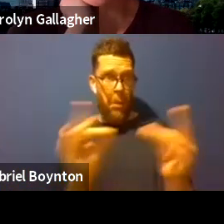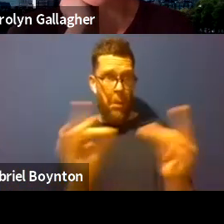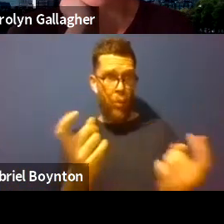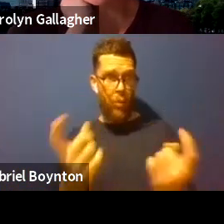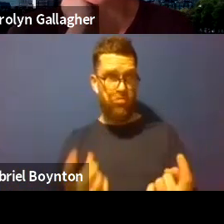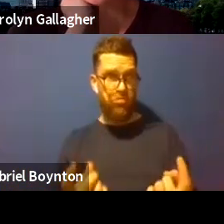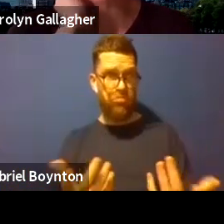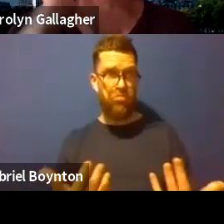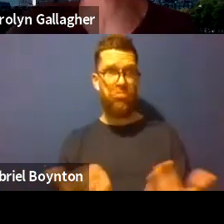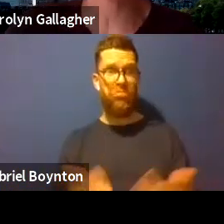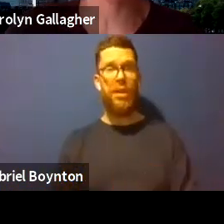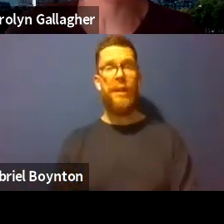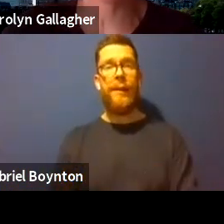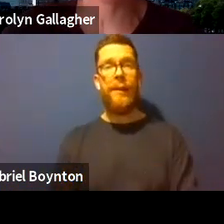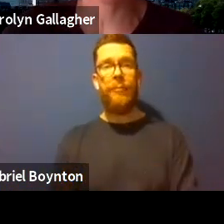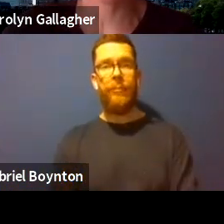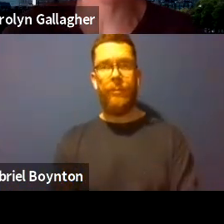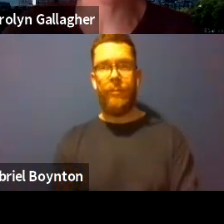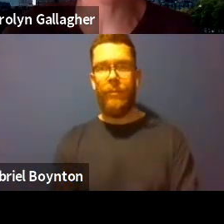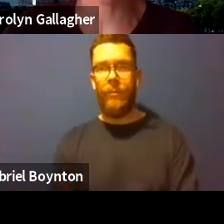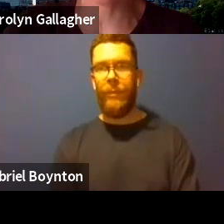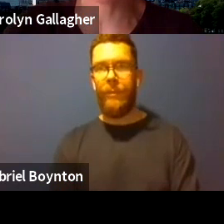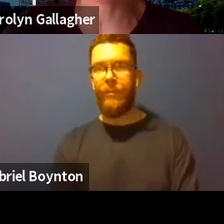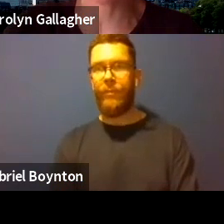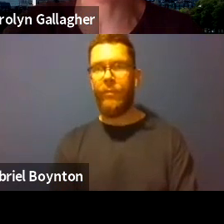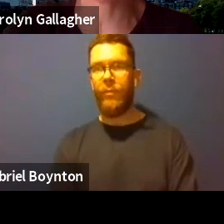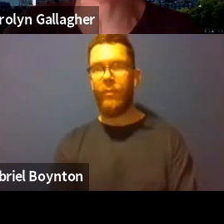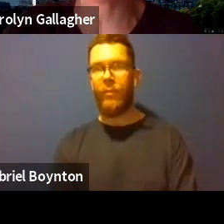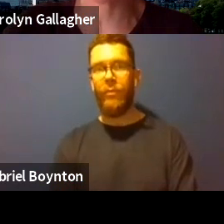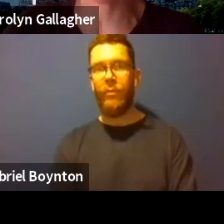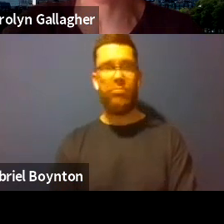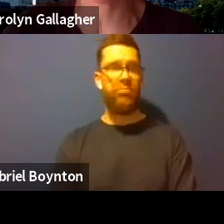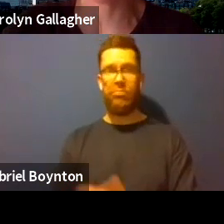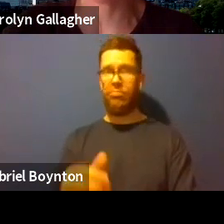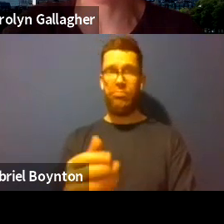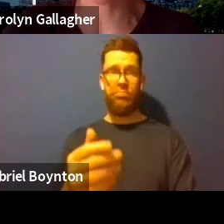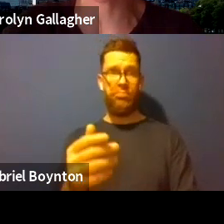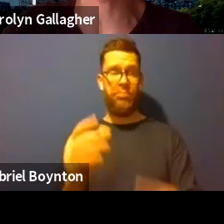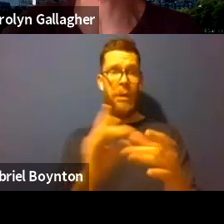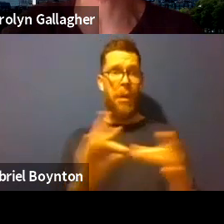Carolyn Gallagher: Any comments or questions from any other members of our audience.